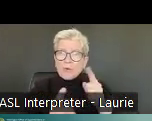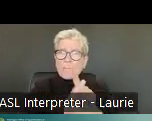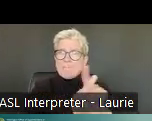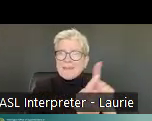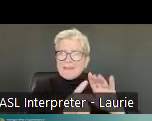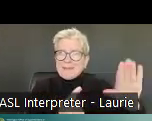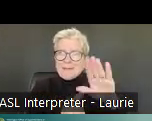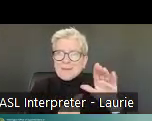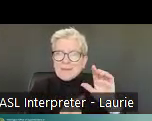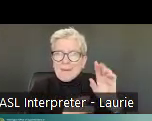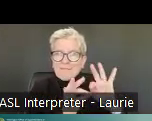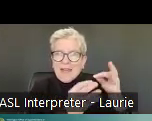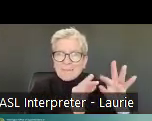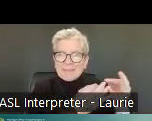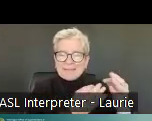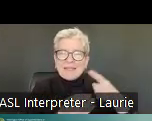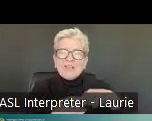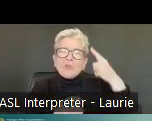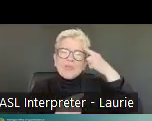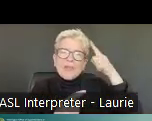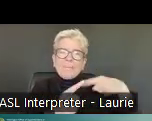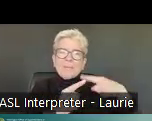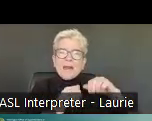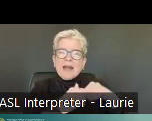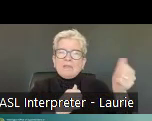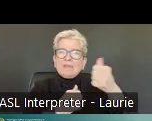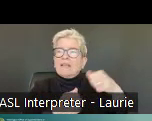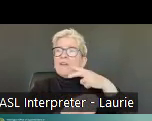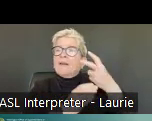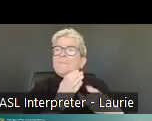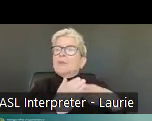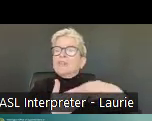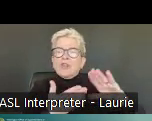think about how you can immerse yourself in the community in order to reach the